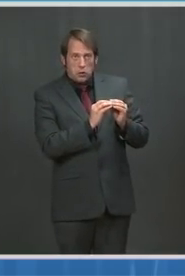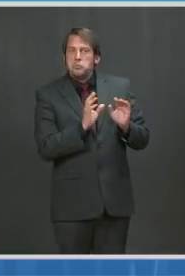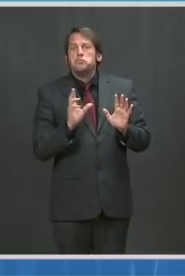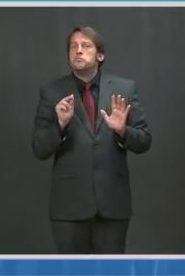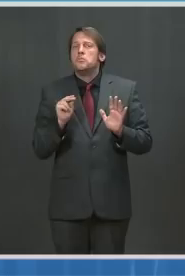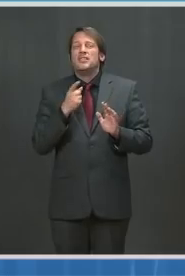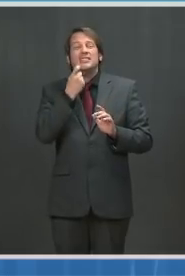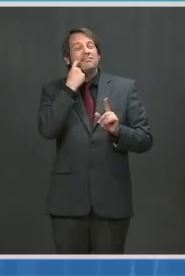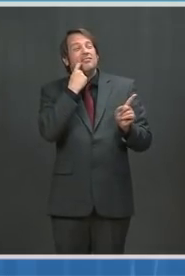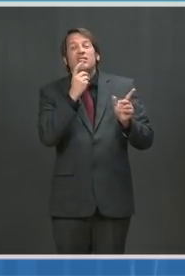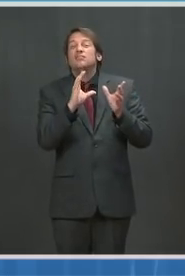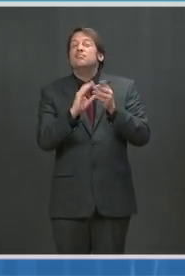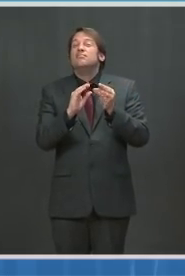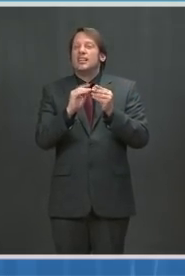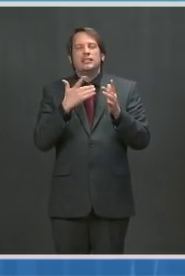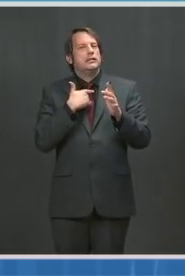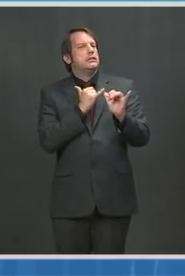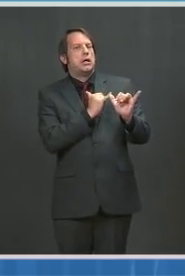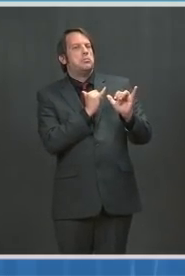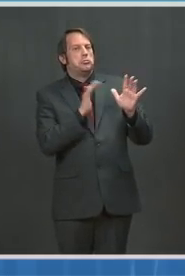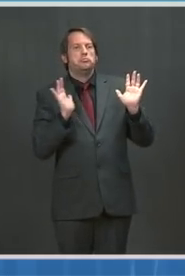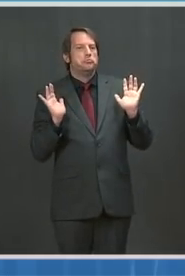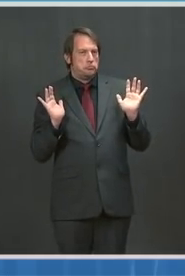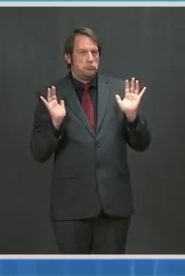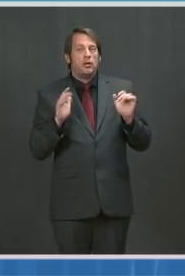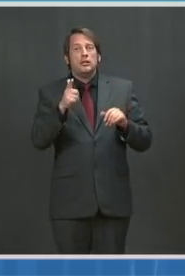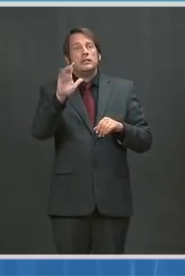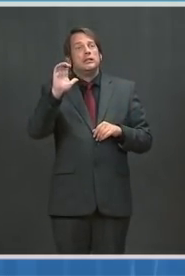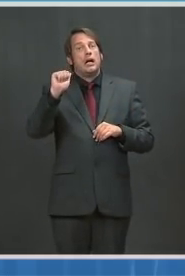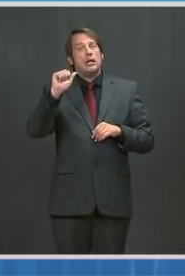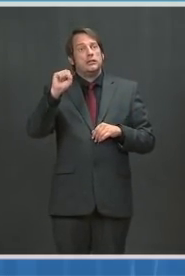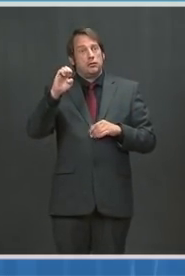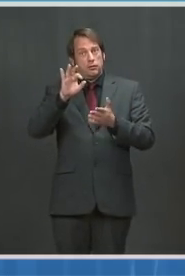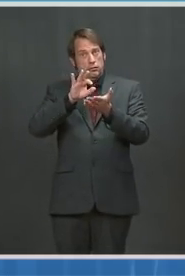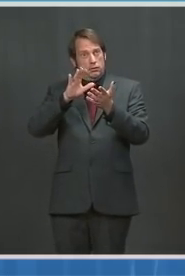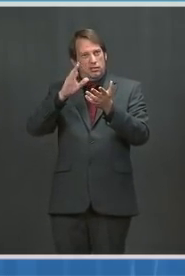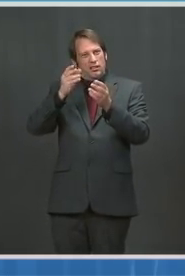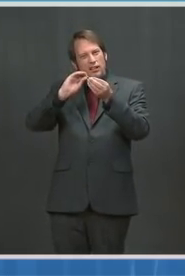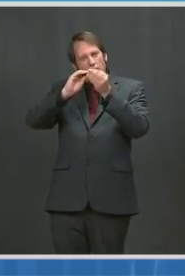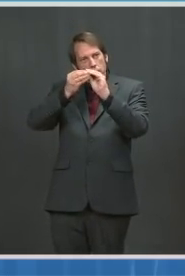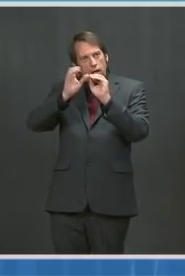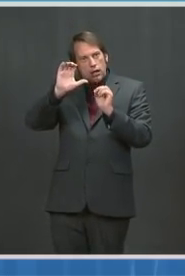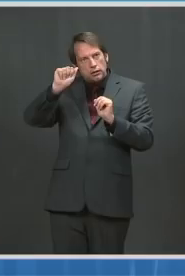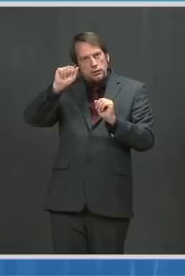What we will almost certainly see as we get more and more proportion of the population vaccinated,